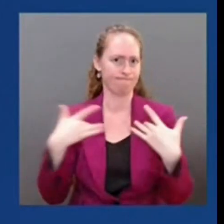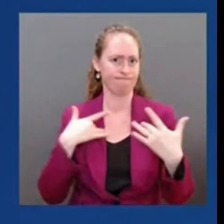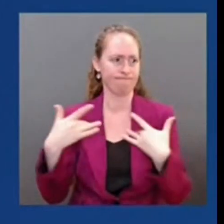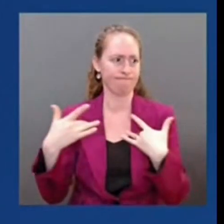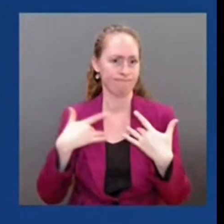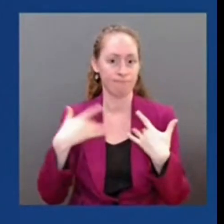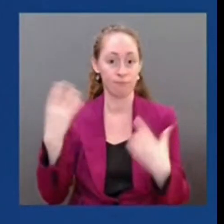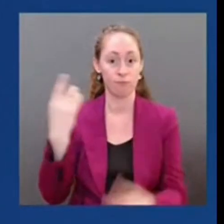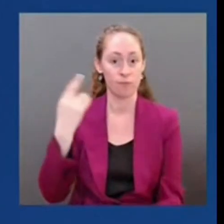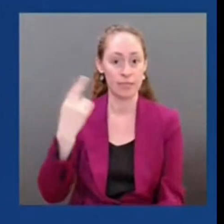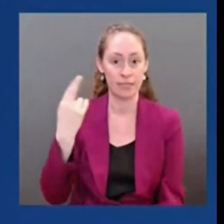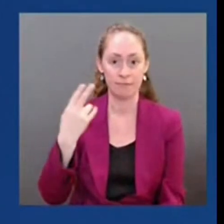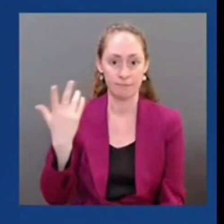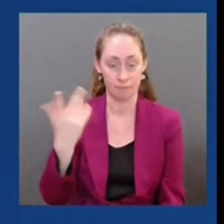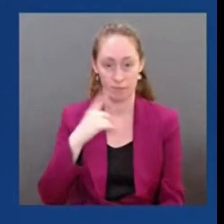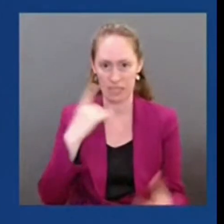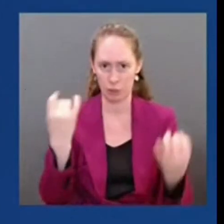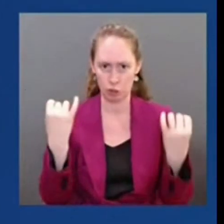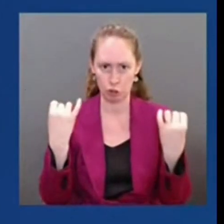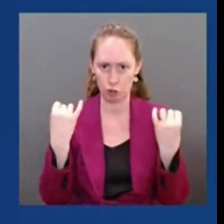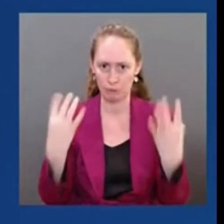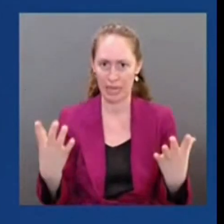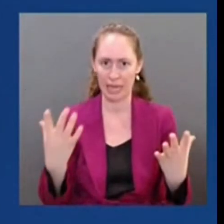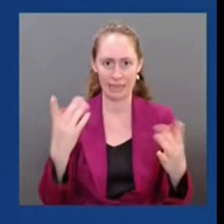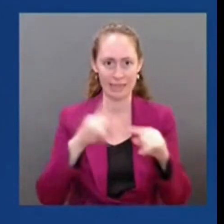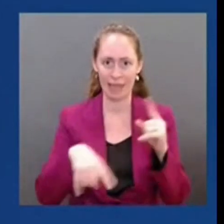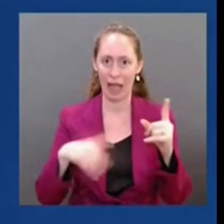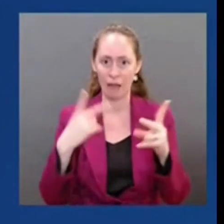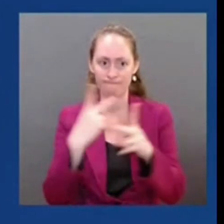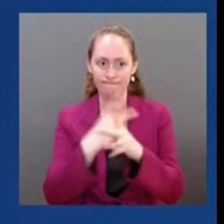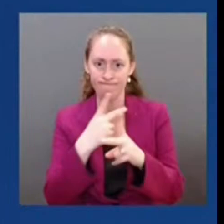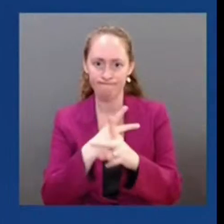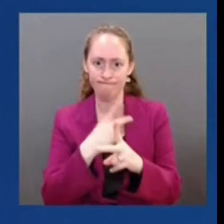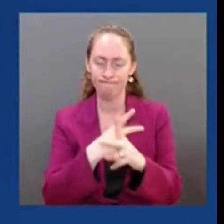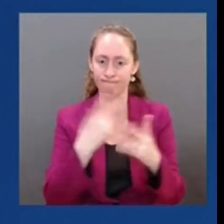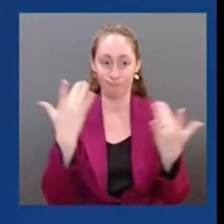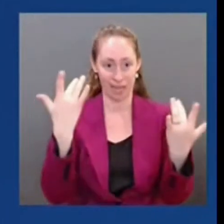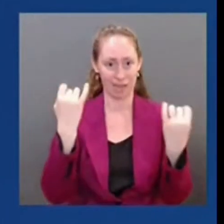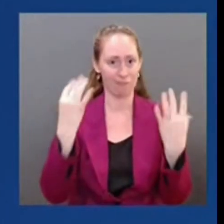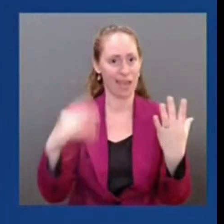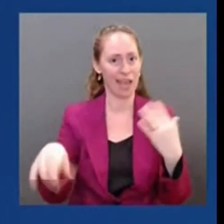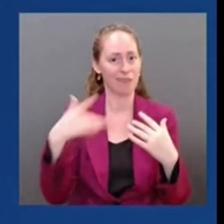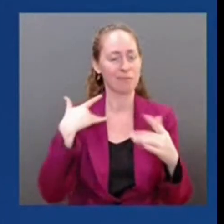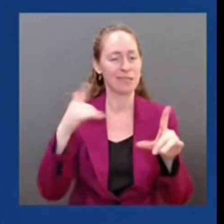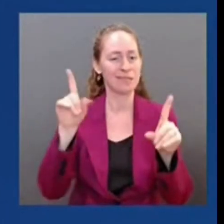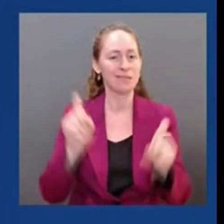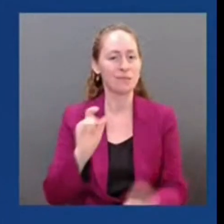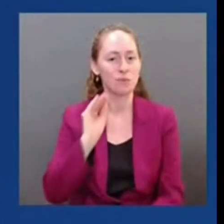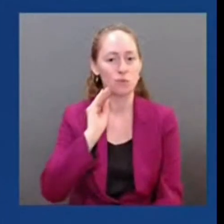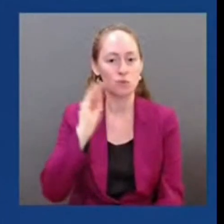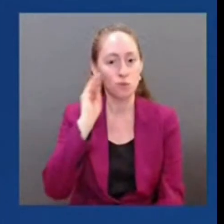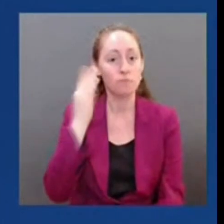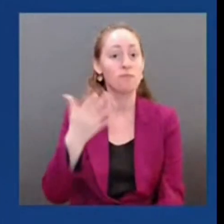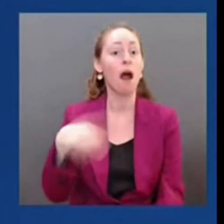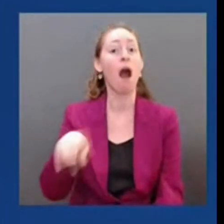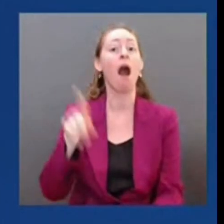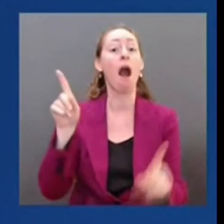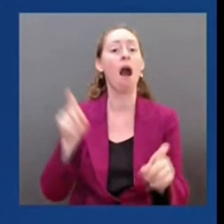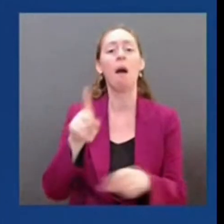CASES. CERTAINLY, MORE INCREASED IN INFECTIONS SINCE ONE UNDERCOUNTS BECAUSE OF THE